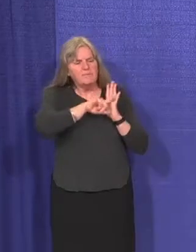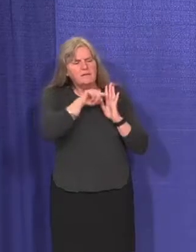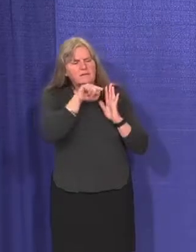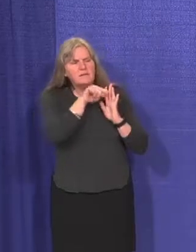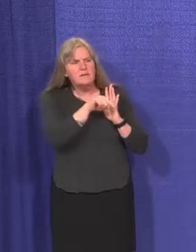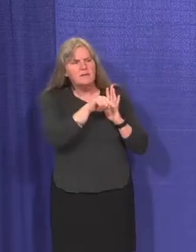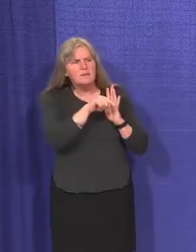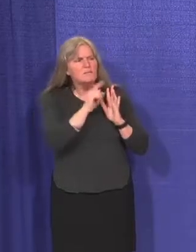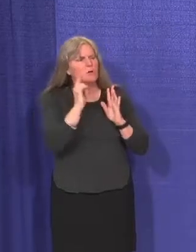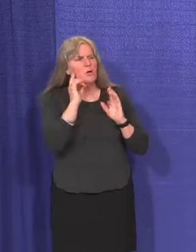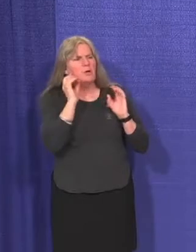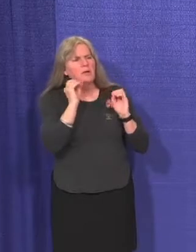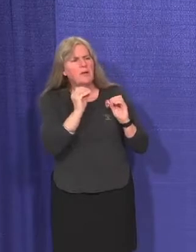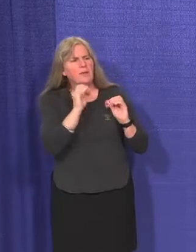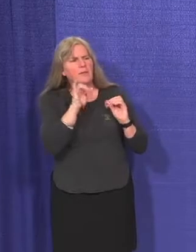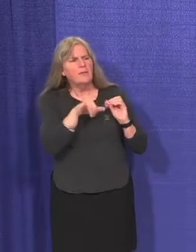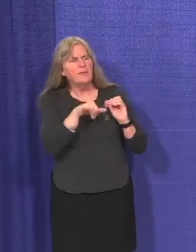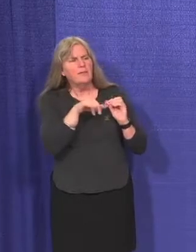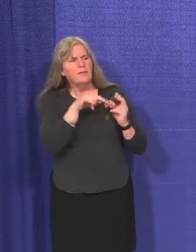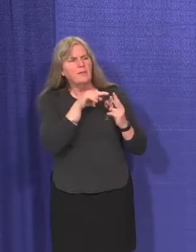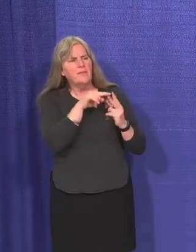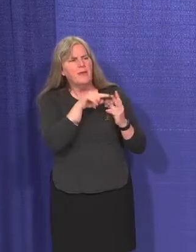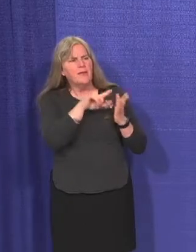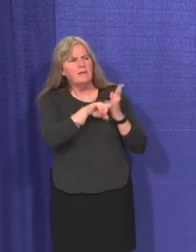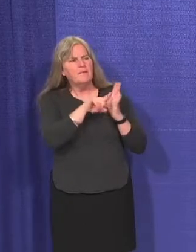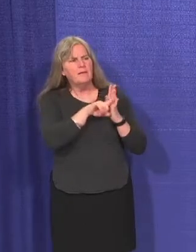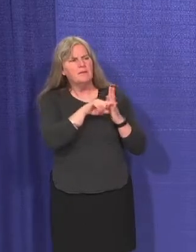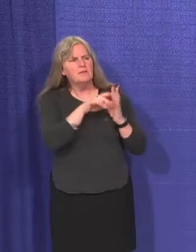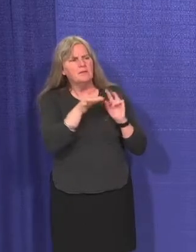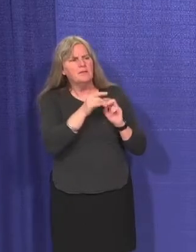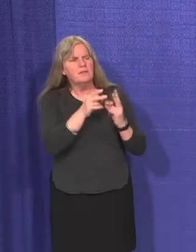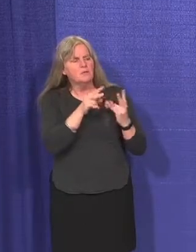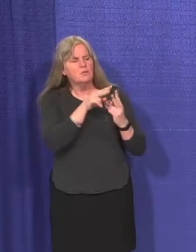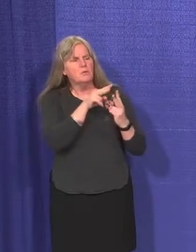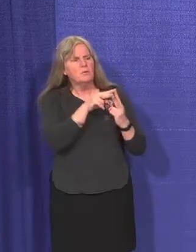Hanley. Six days ago you announced two